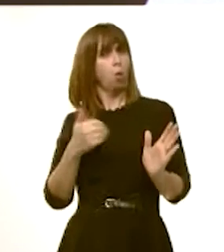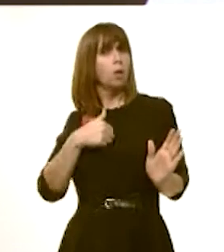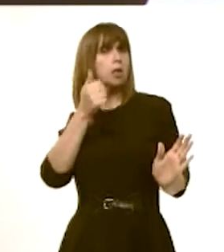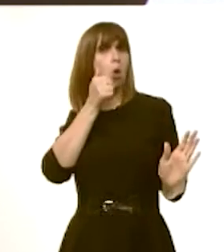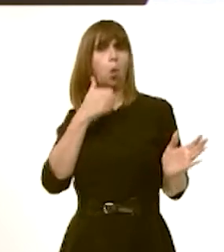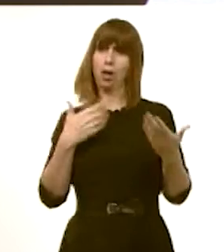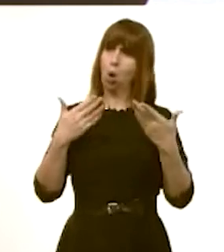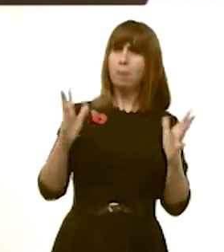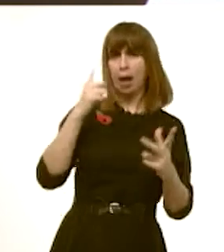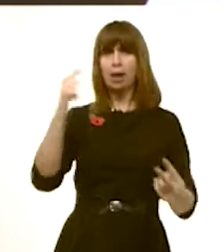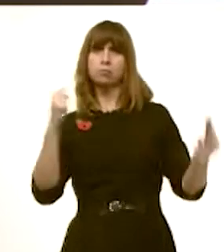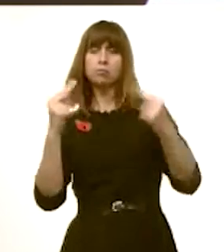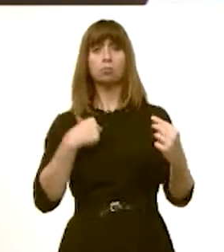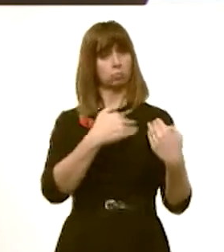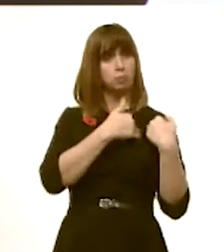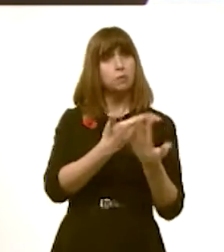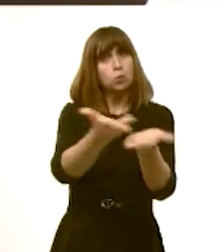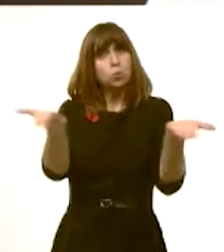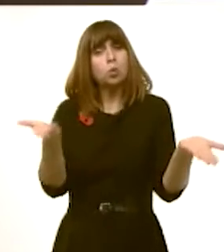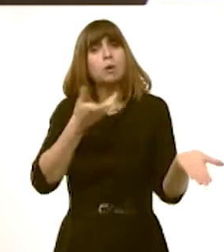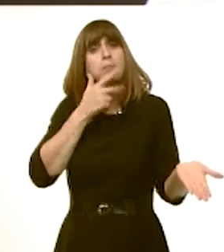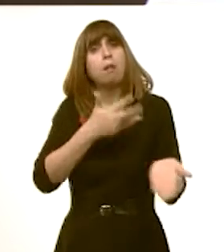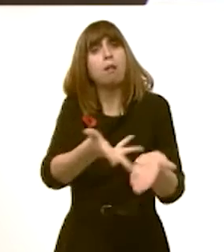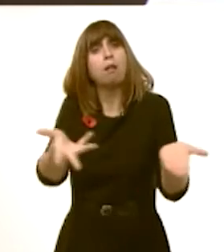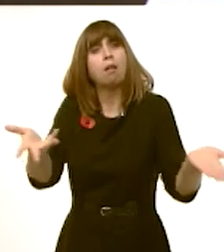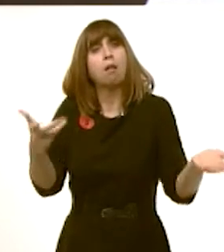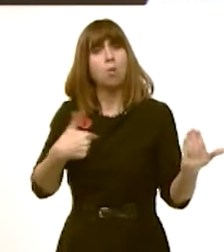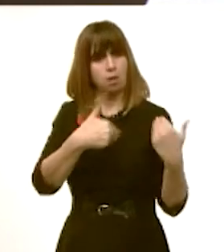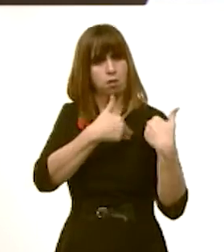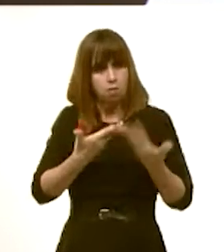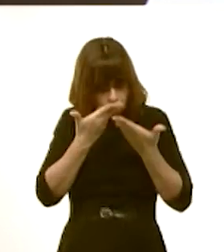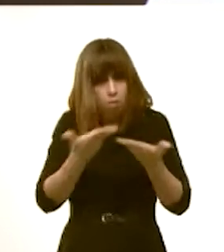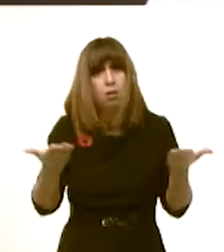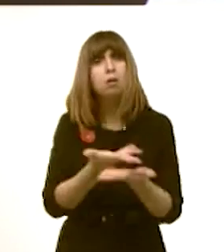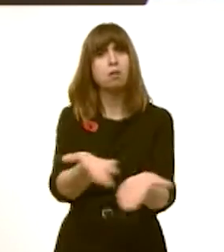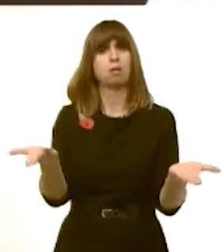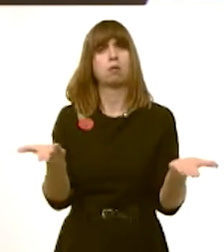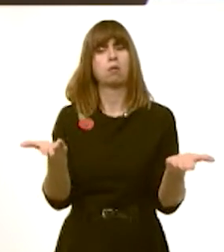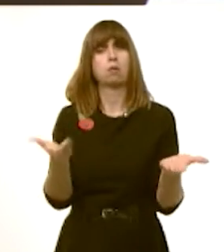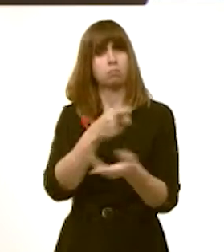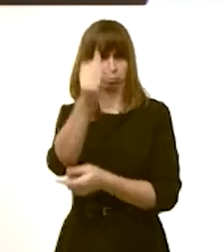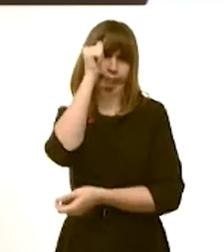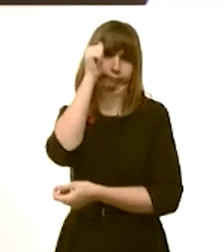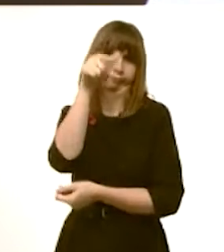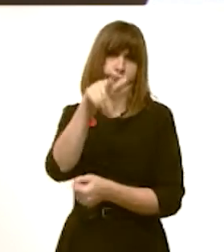We are accountable to the people of Wales, and we know, of course, that the Liberal Democrats understand this full well following the result of the general election.